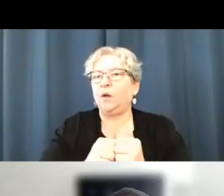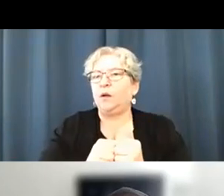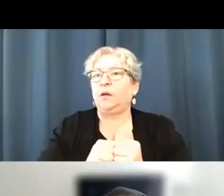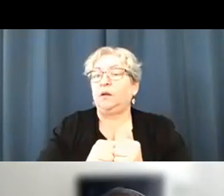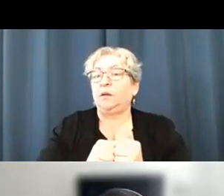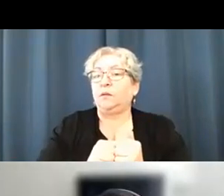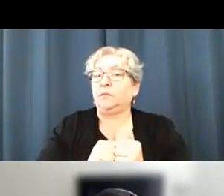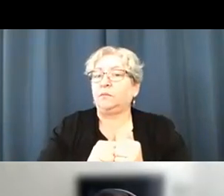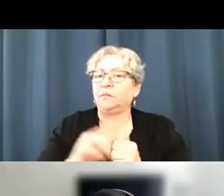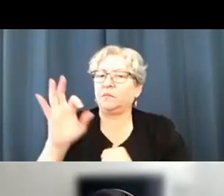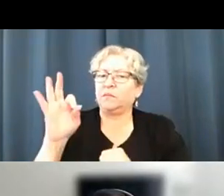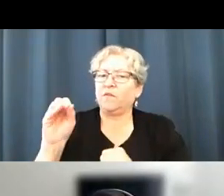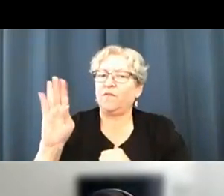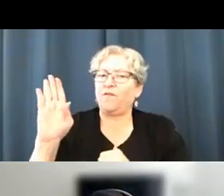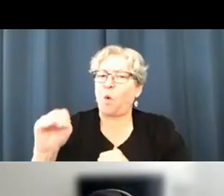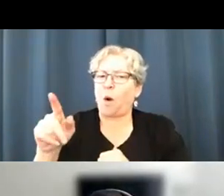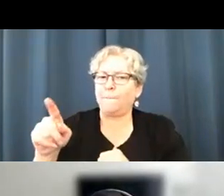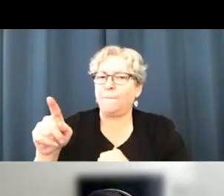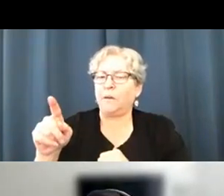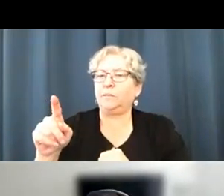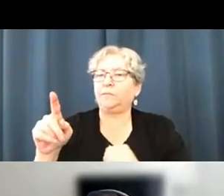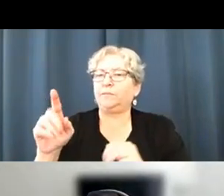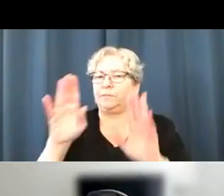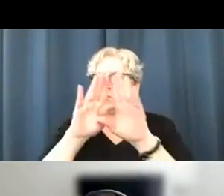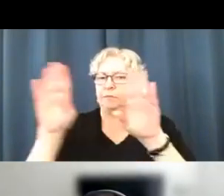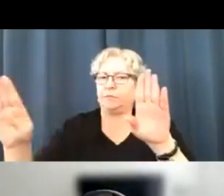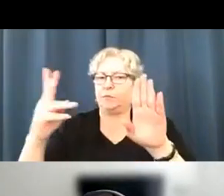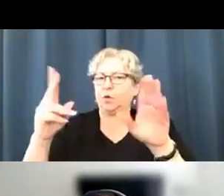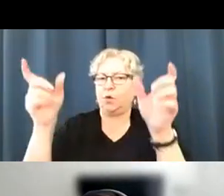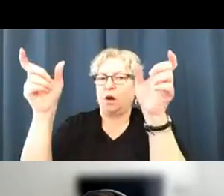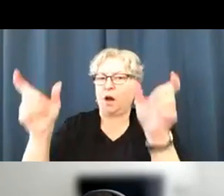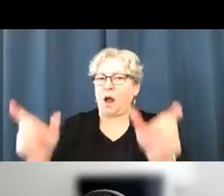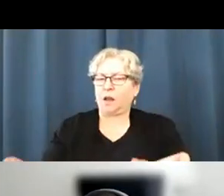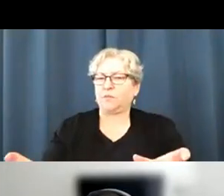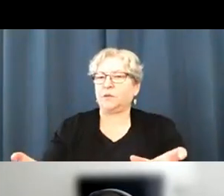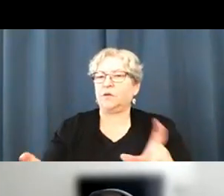It's a form and the form is laid out in two columns and two sections. And the first section is in two column layout.